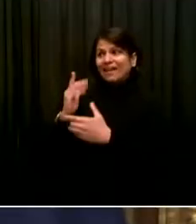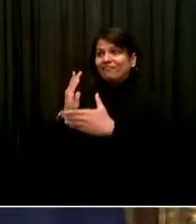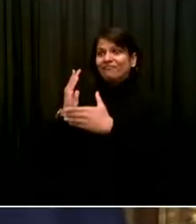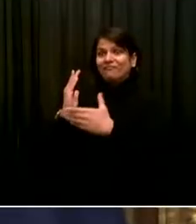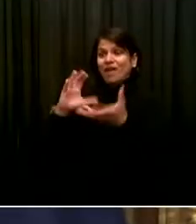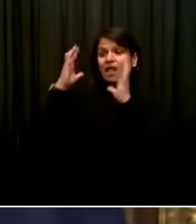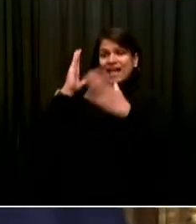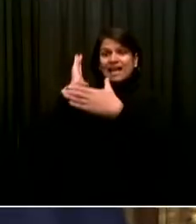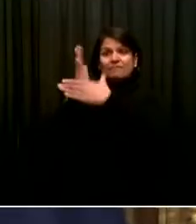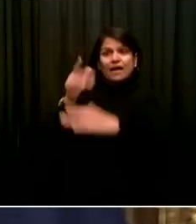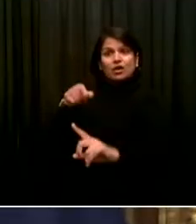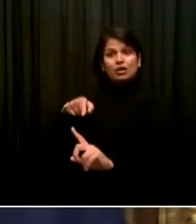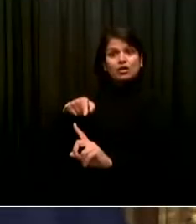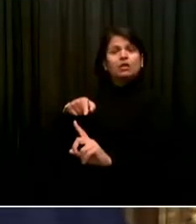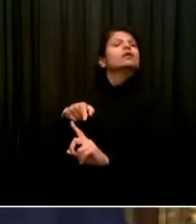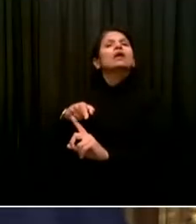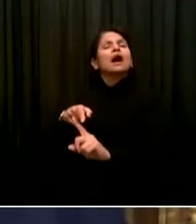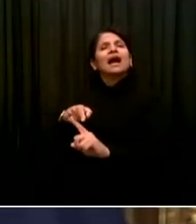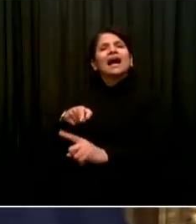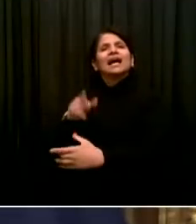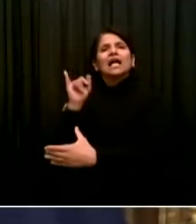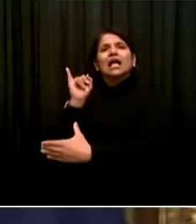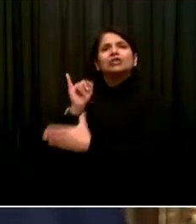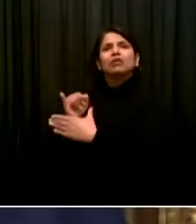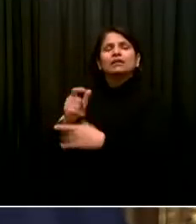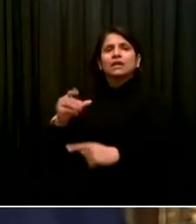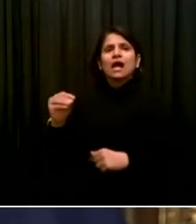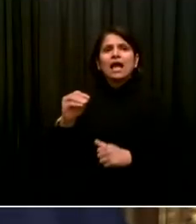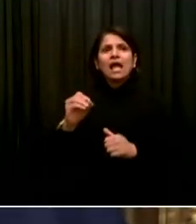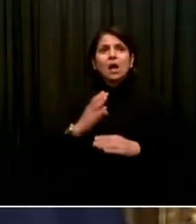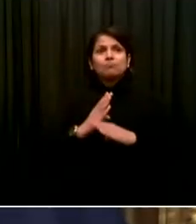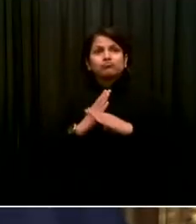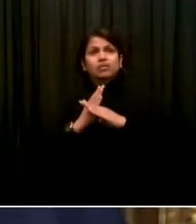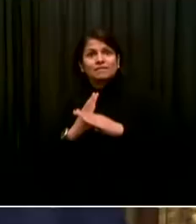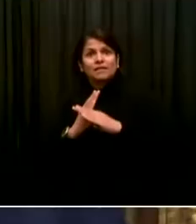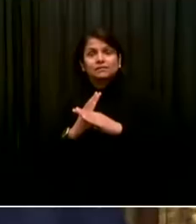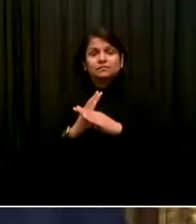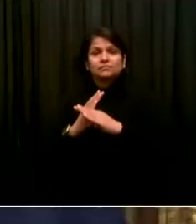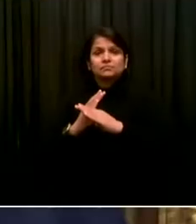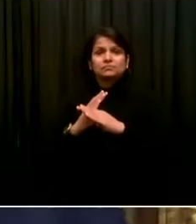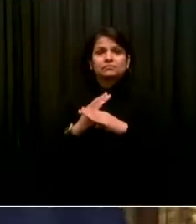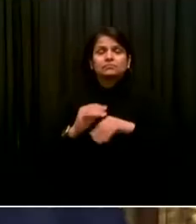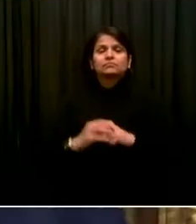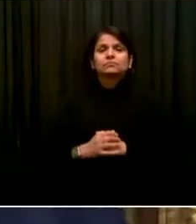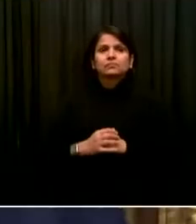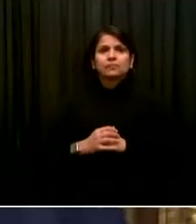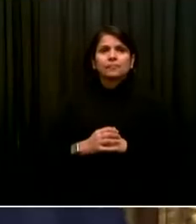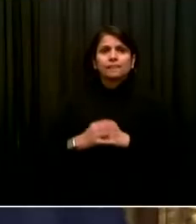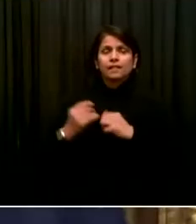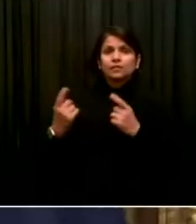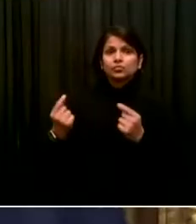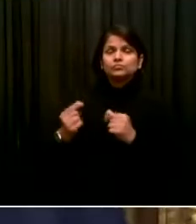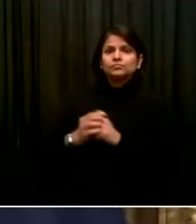GUN VIOLEN CE MUST INCLUDE INTERVENTION AND PREVENTION. WE MUST TAKE ACTION TO IMMEDIALTEY OSTP